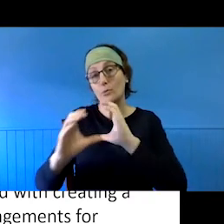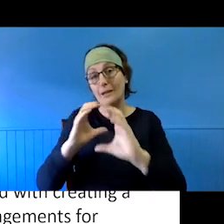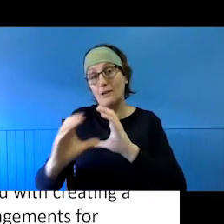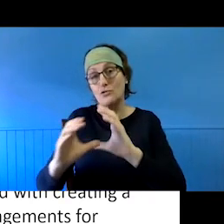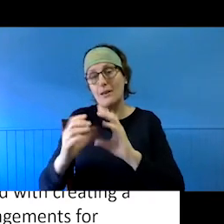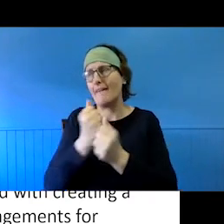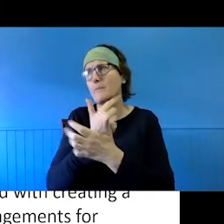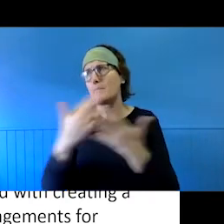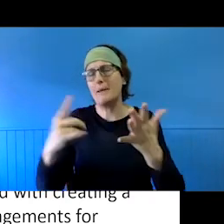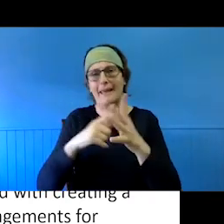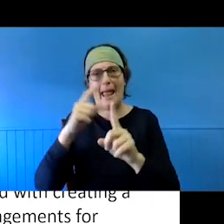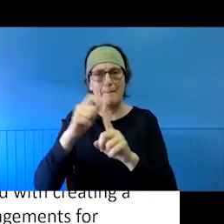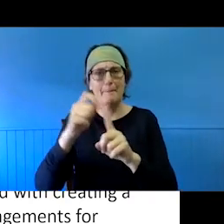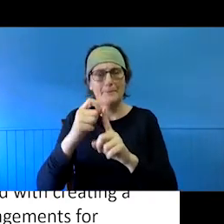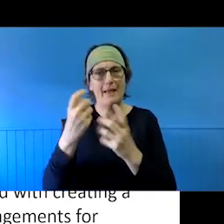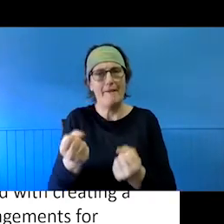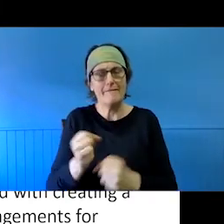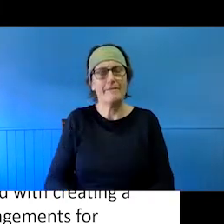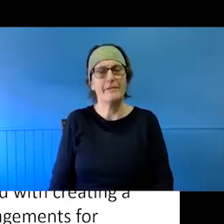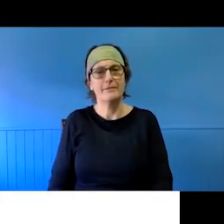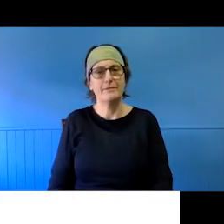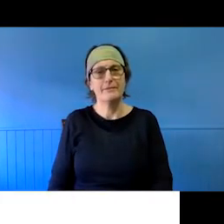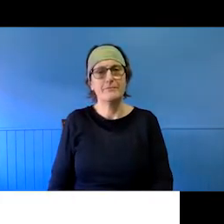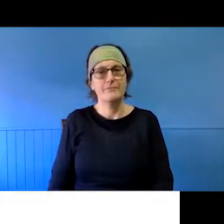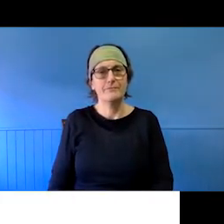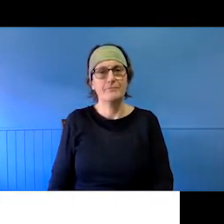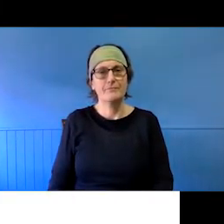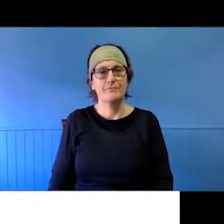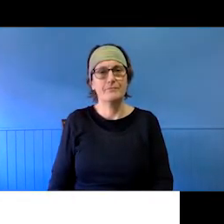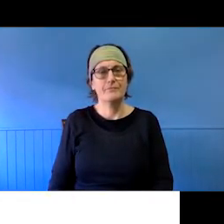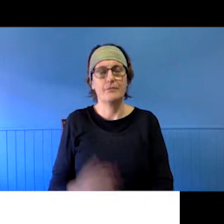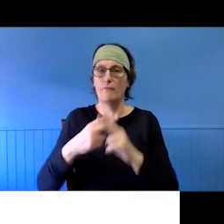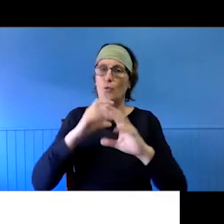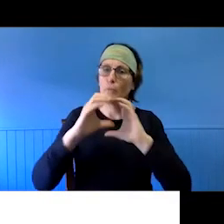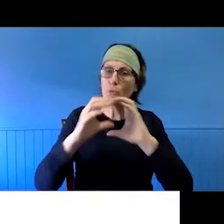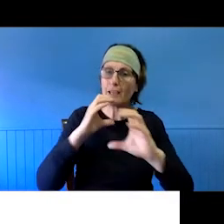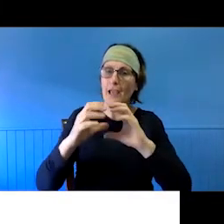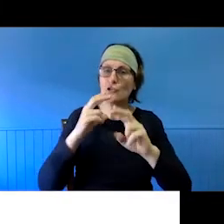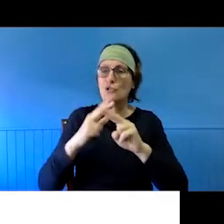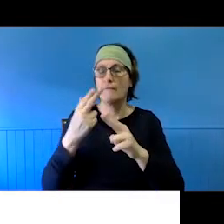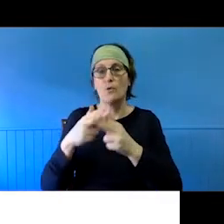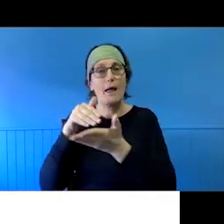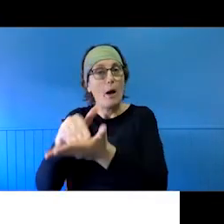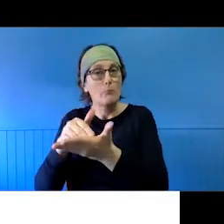apps - as we move forward - that are available to students for learning online.